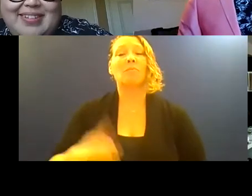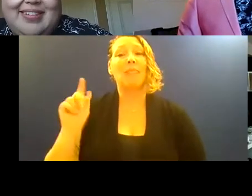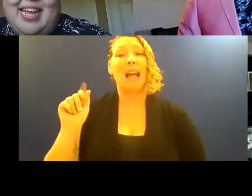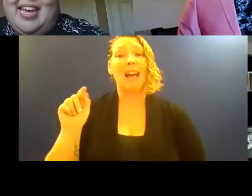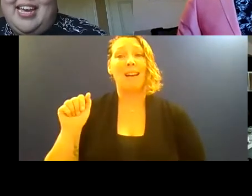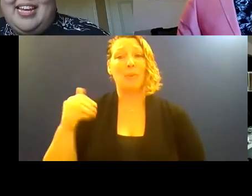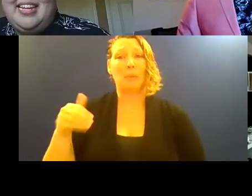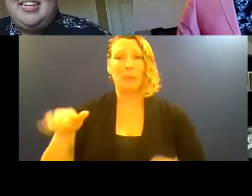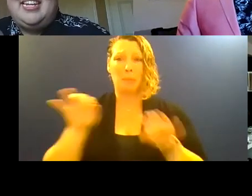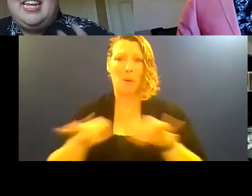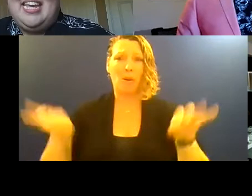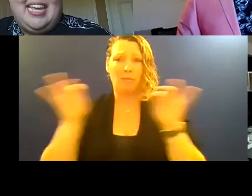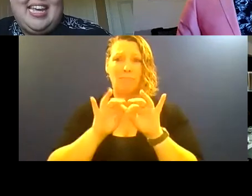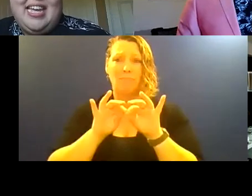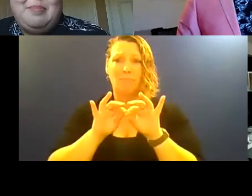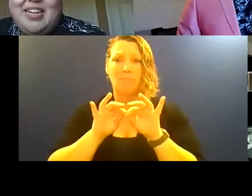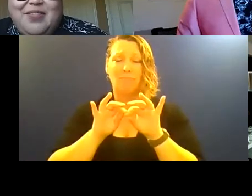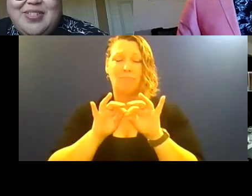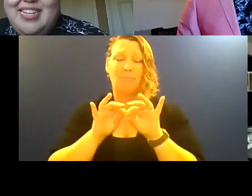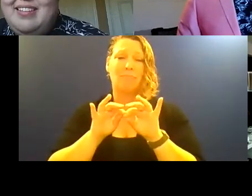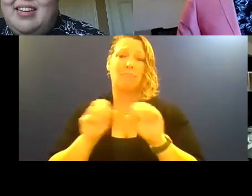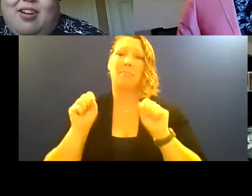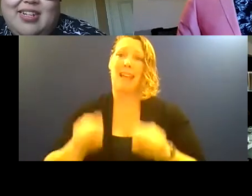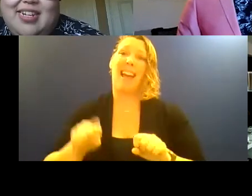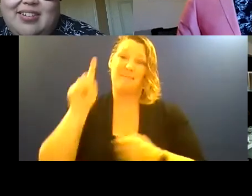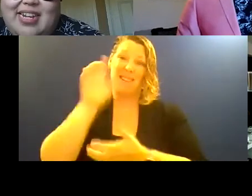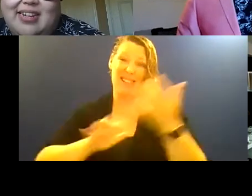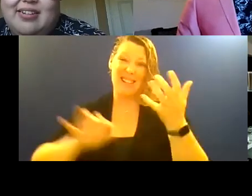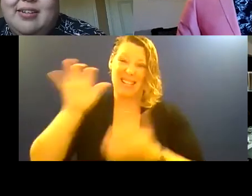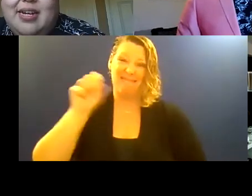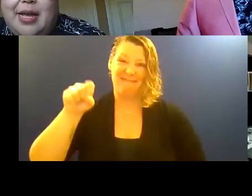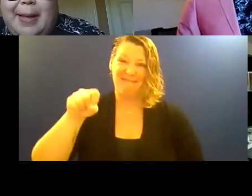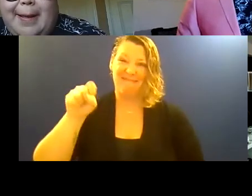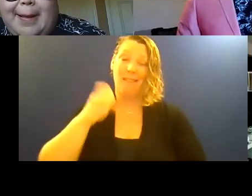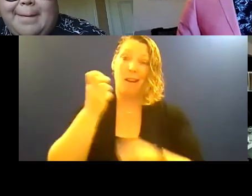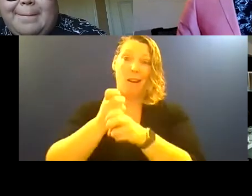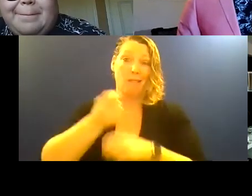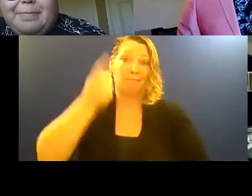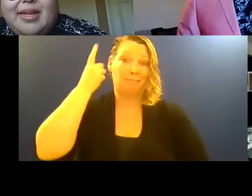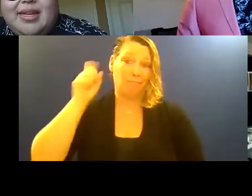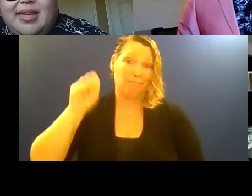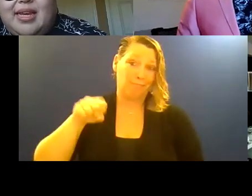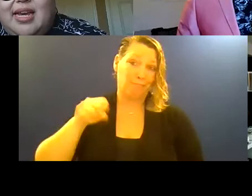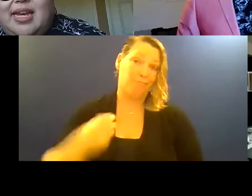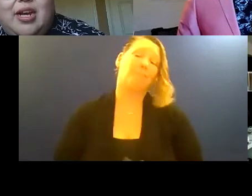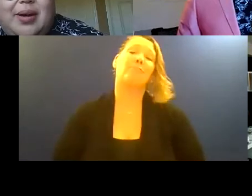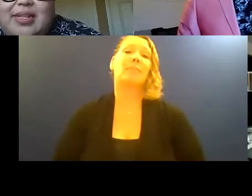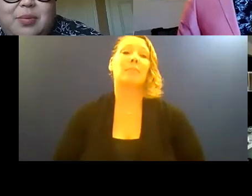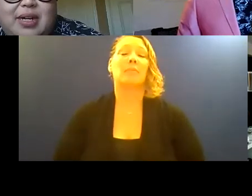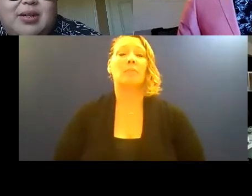Data is really important, and it can be confusing and hard to understand.